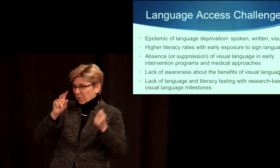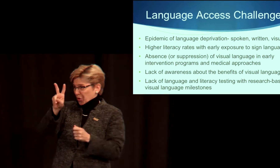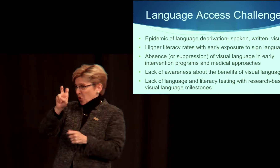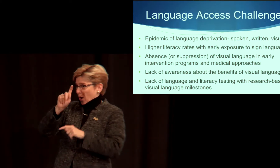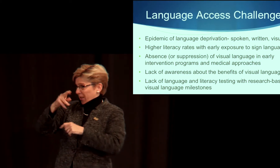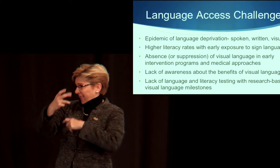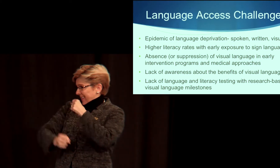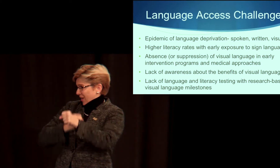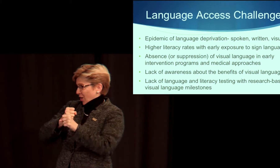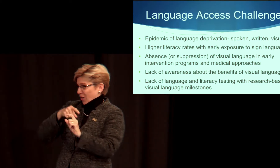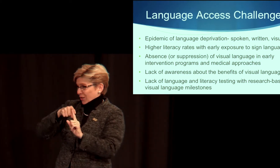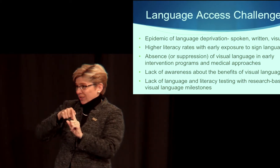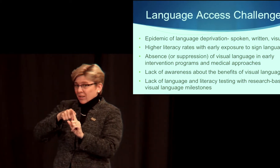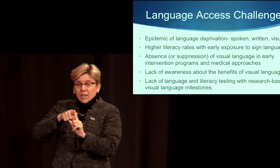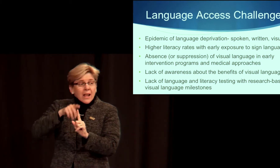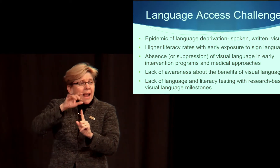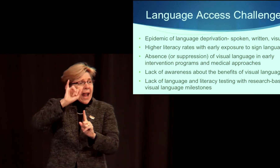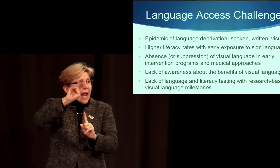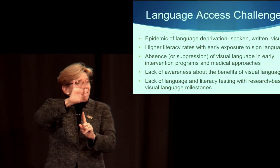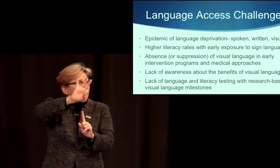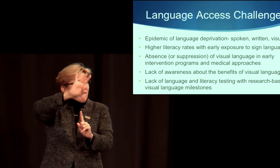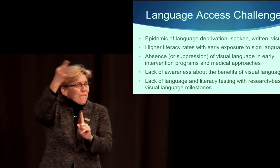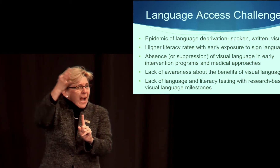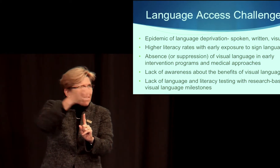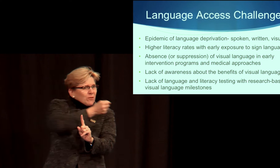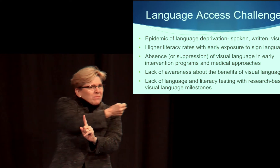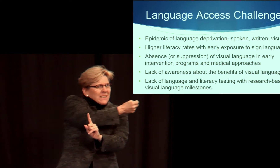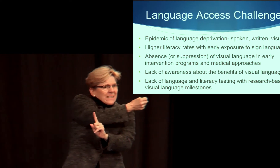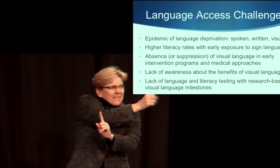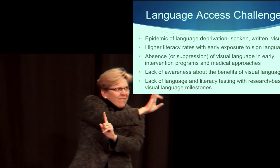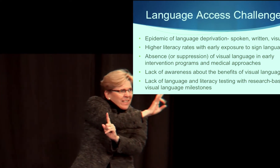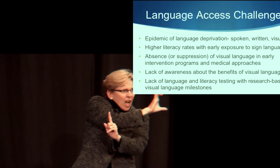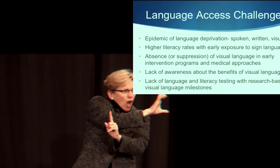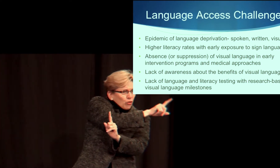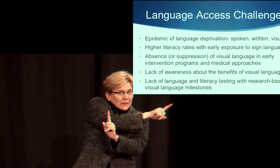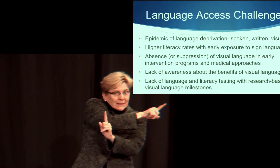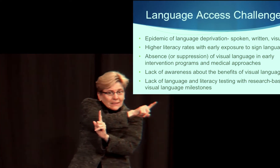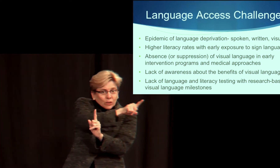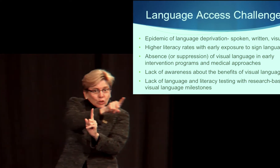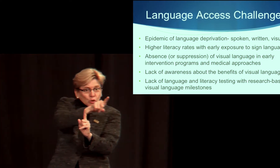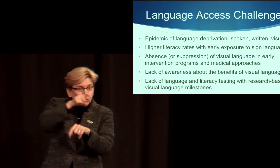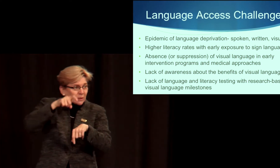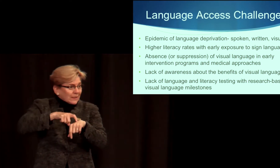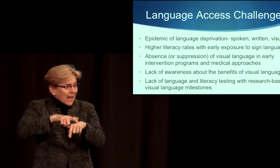way back from the 1700s, until Thomas Gallaudet bought deaf education